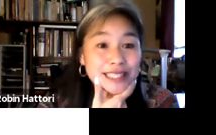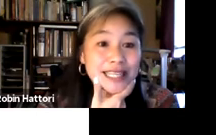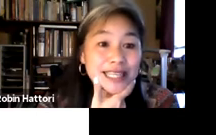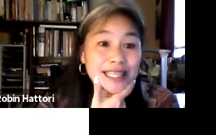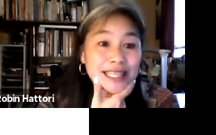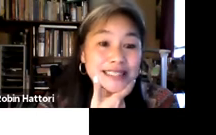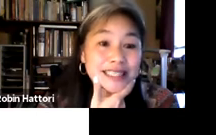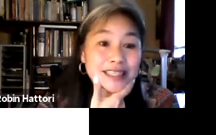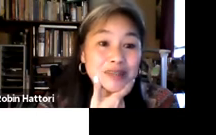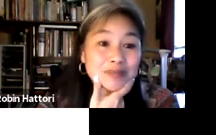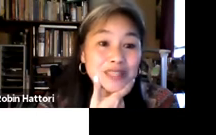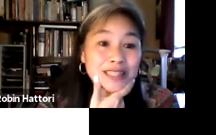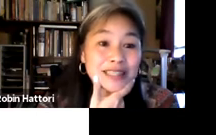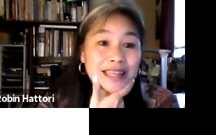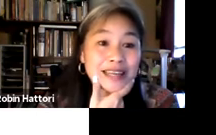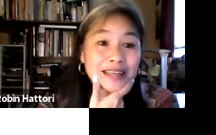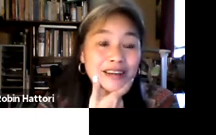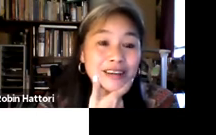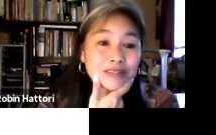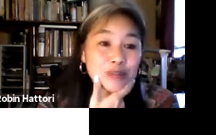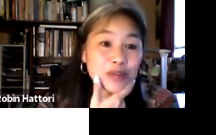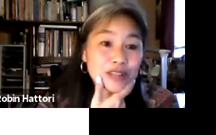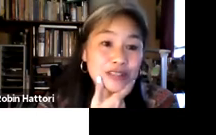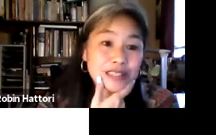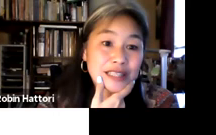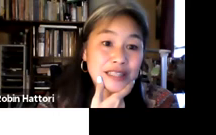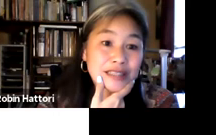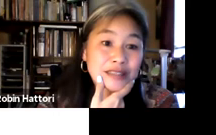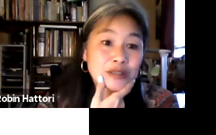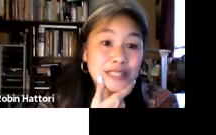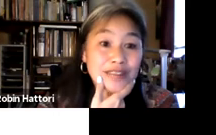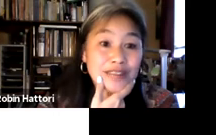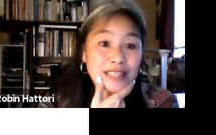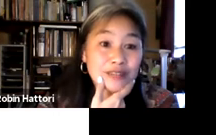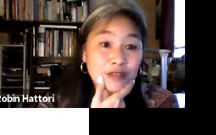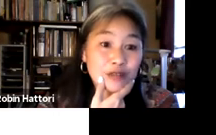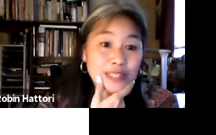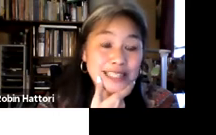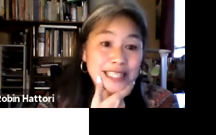something like $20 to relocate. And they had heard going to